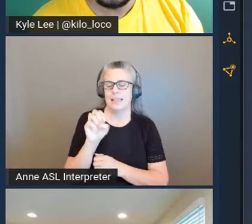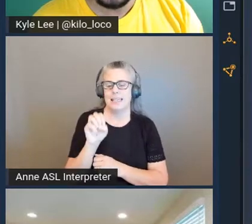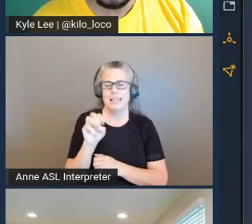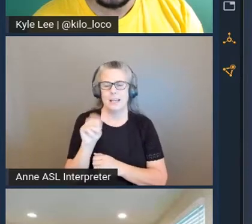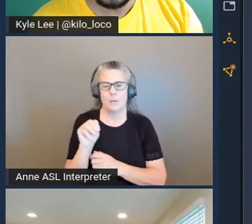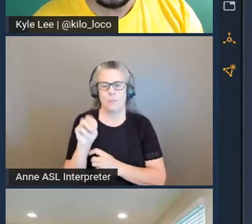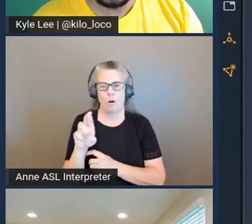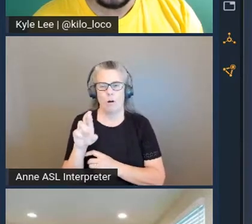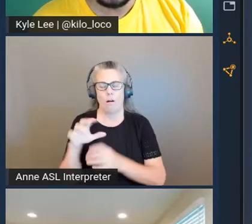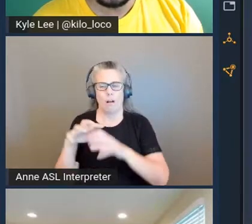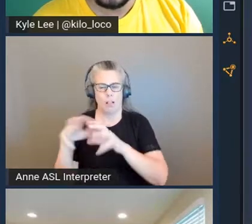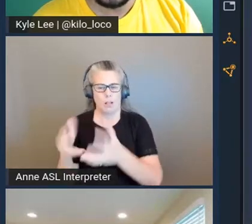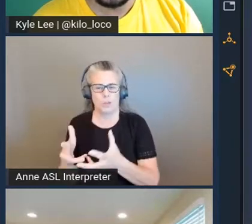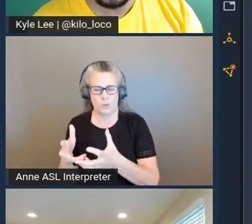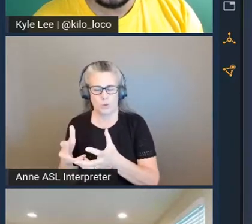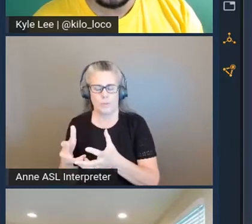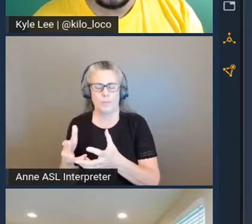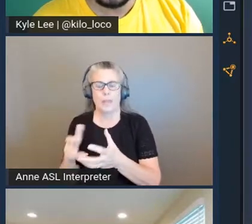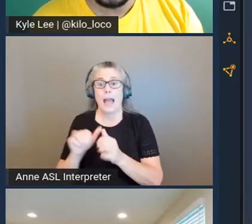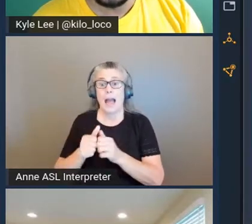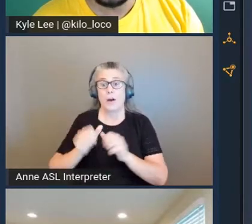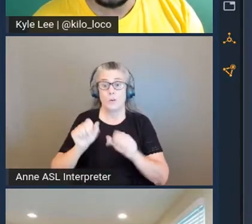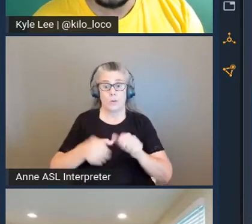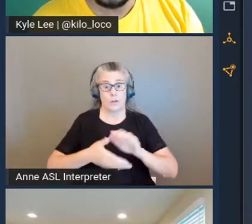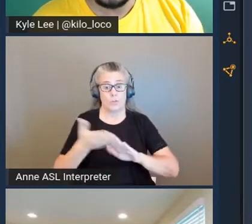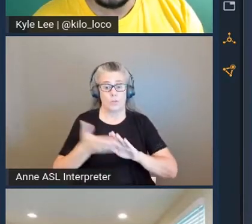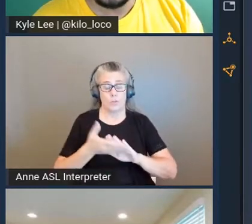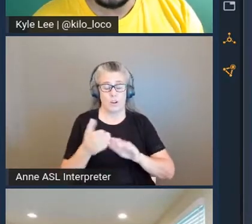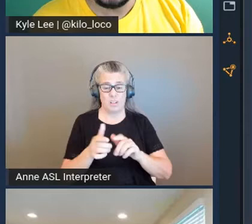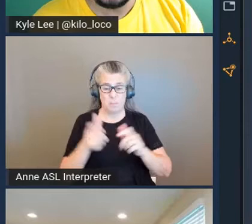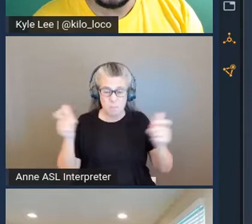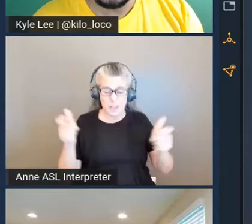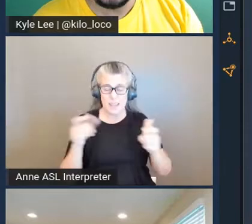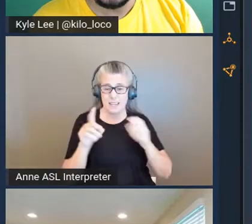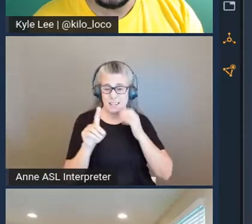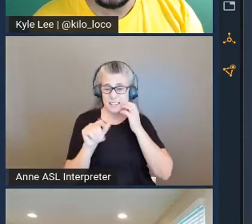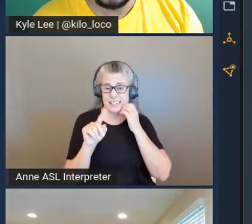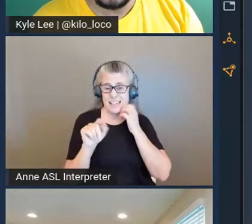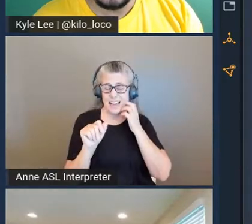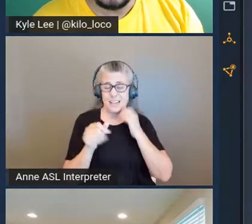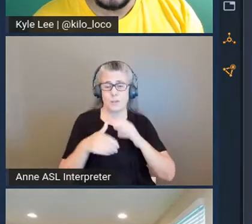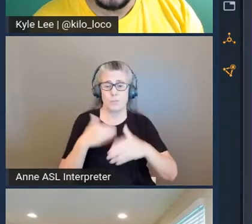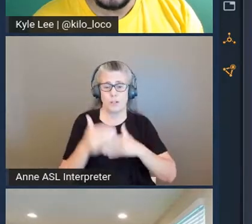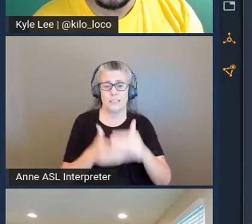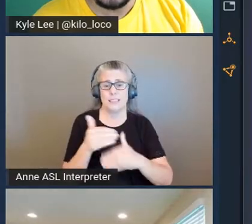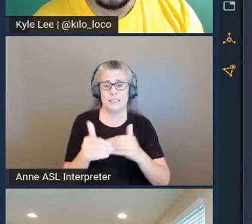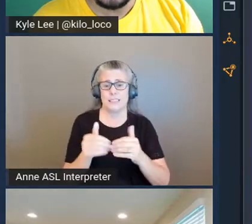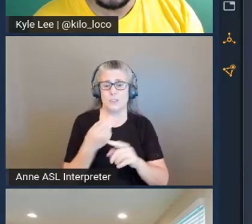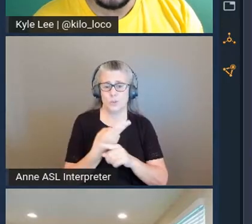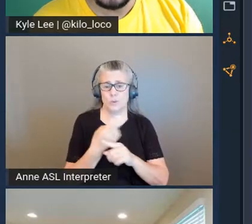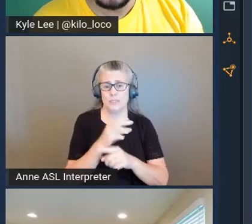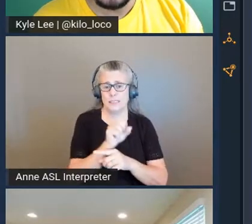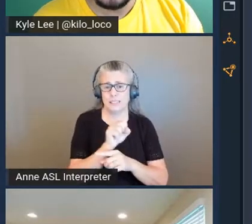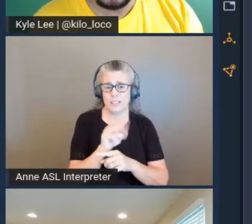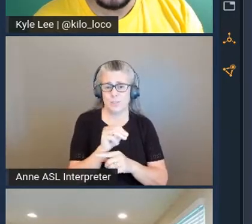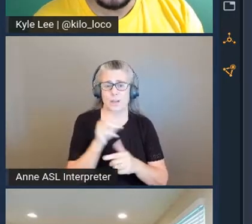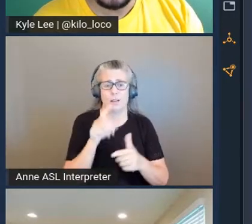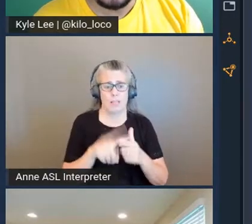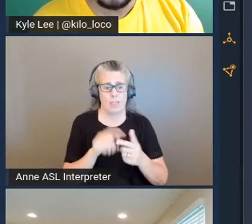how you can run big data processing directly from SageMaker Studio, use that data to train a model